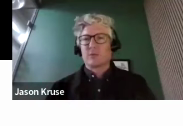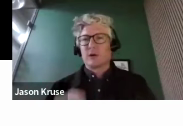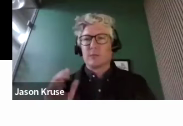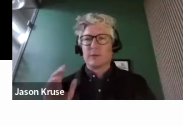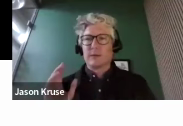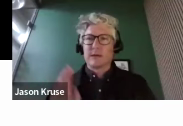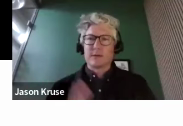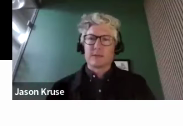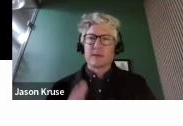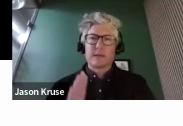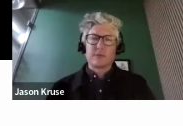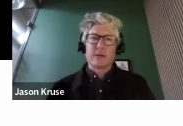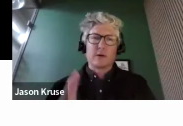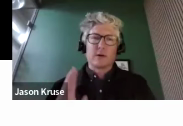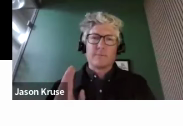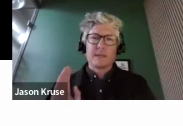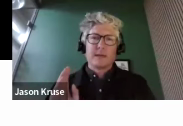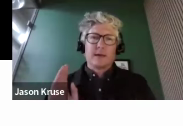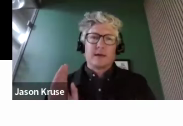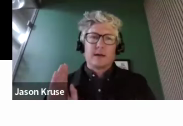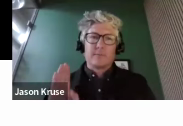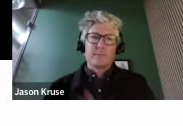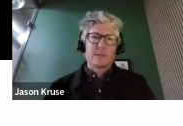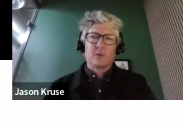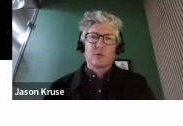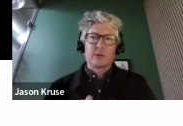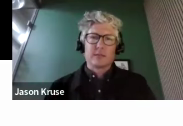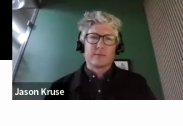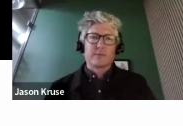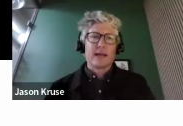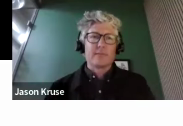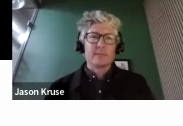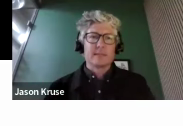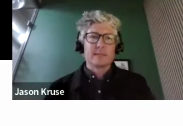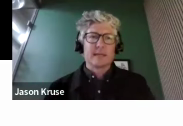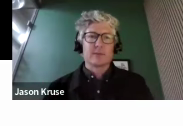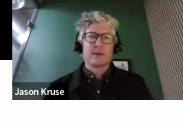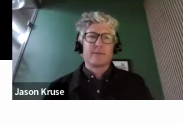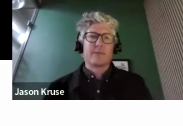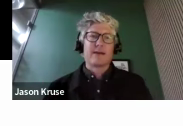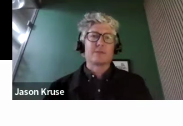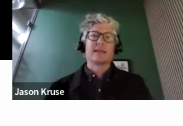and versus a traditional wall with metal studs, drywall, doors and frames.